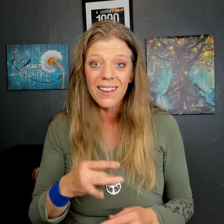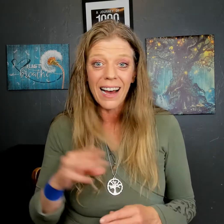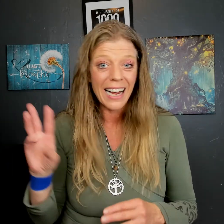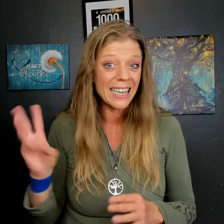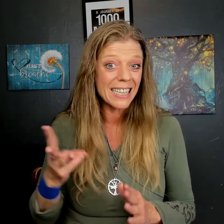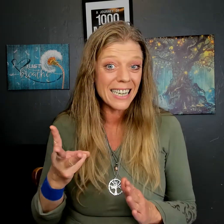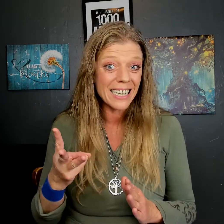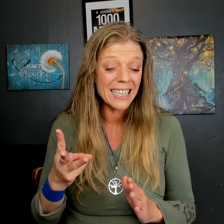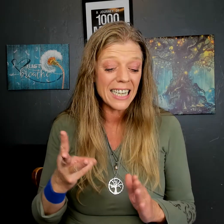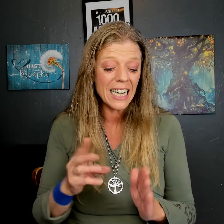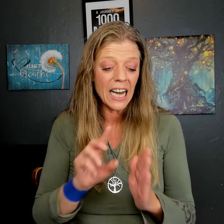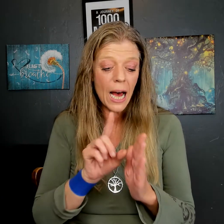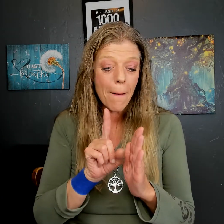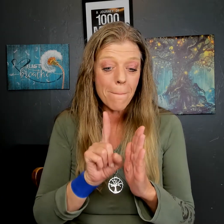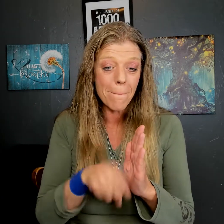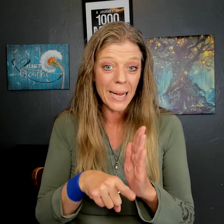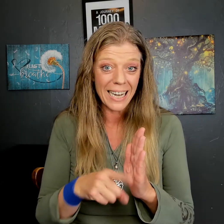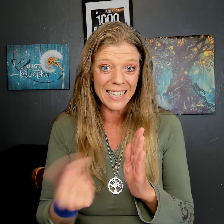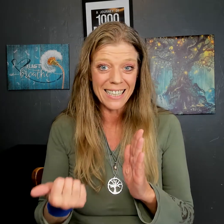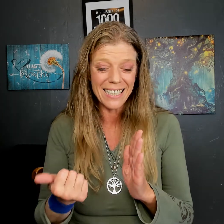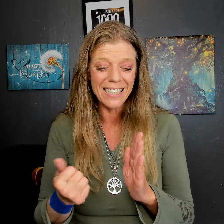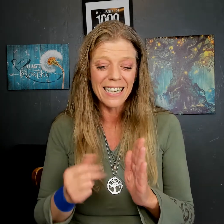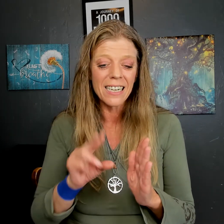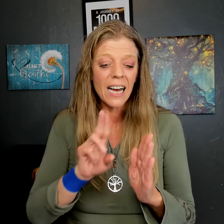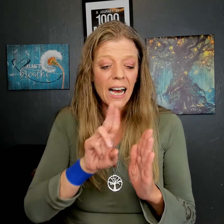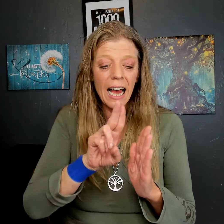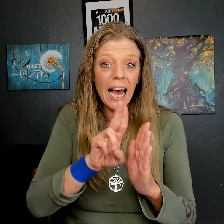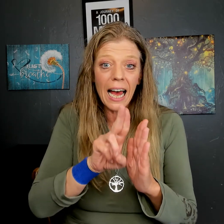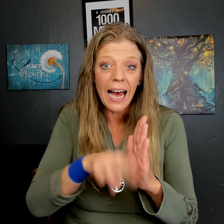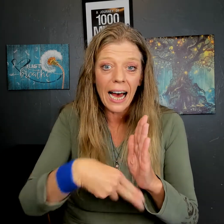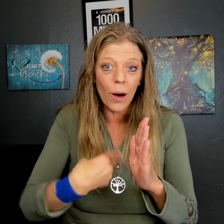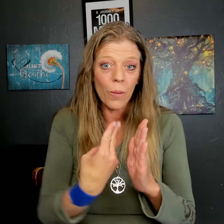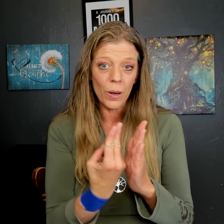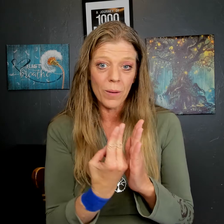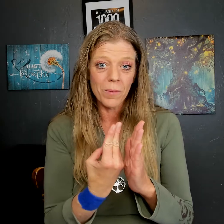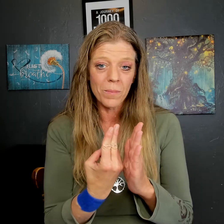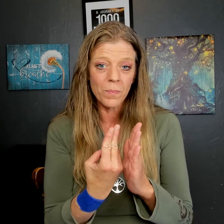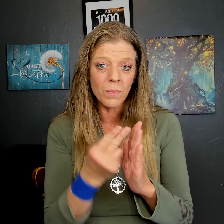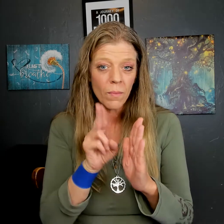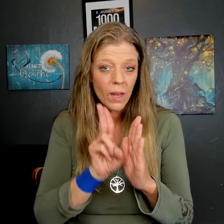Like sixty minutes. HOUR.